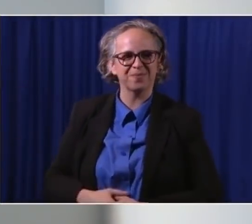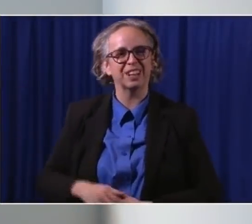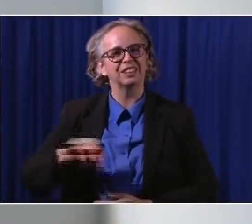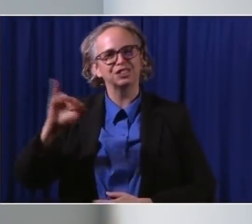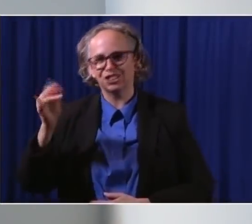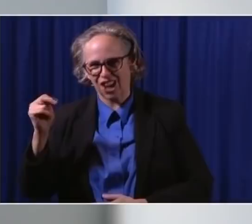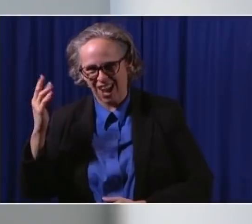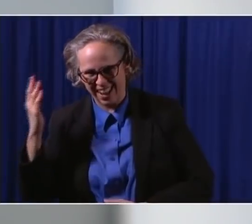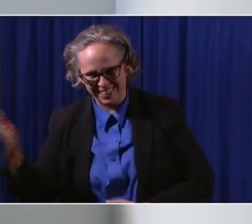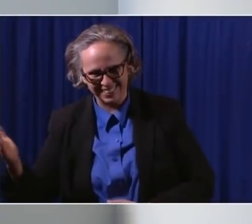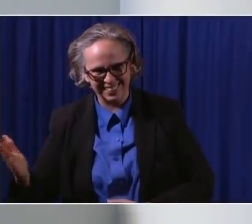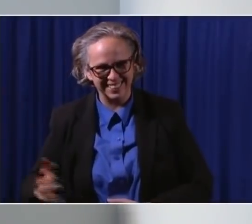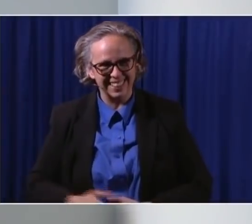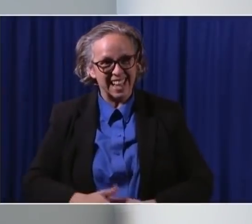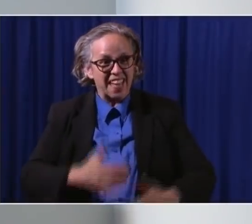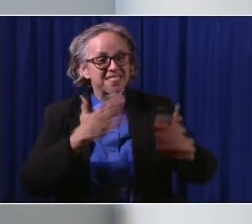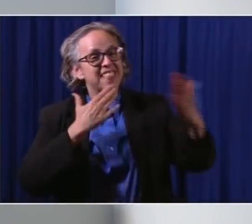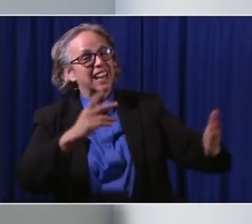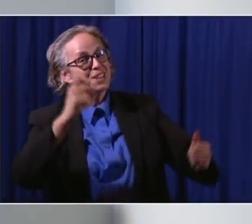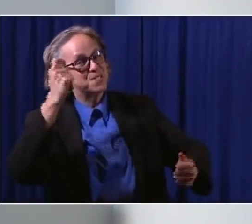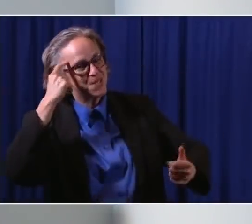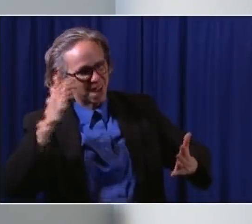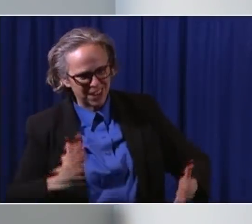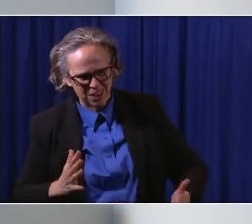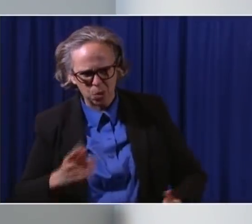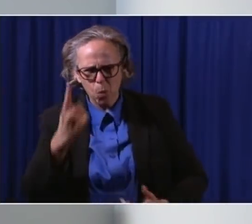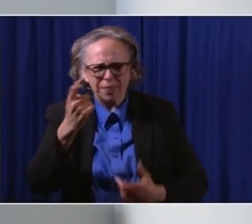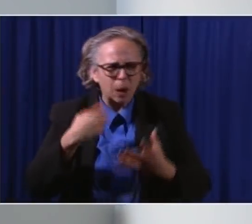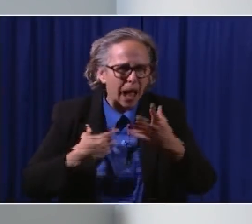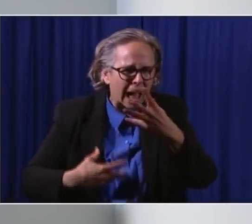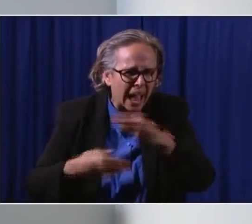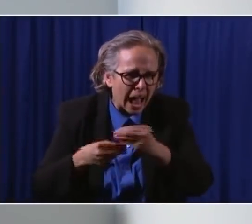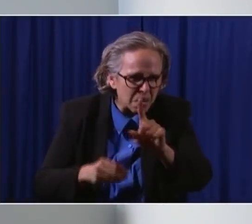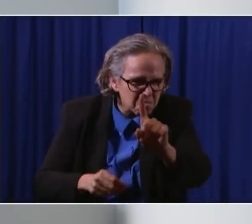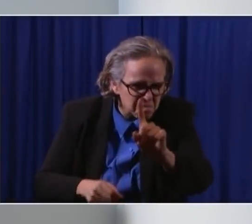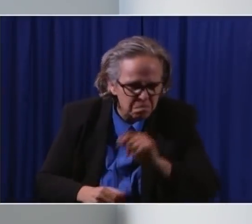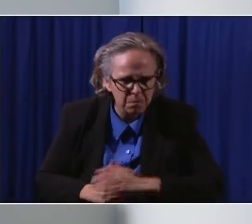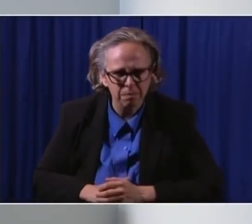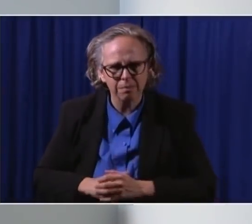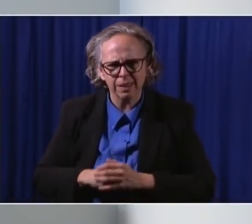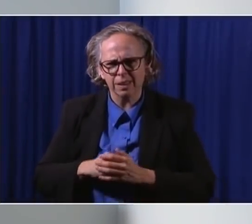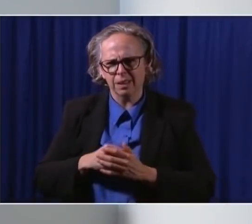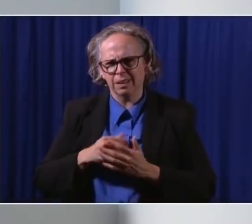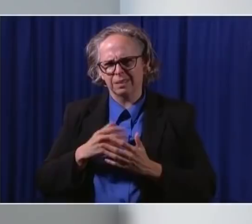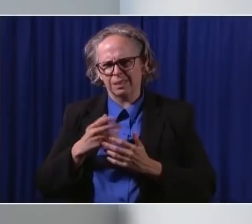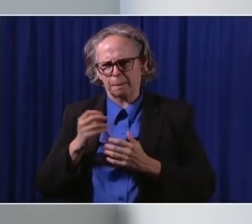DOING THAT. JOHN? THANK YOU, GOVERNOR. THE ONE THING I WOULD ADD TO